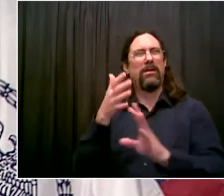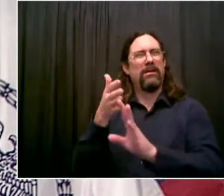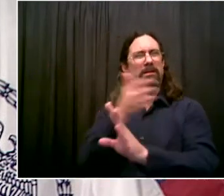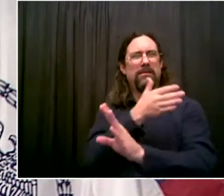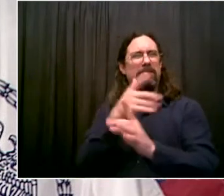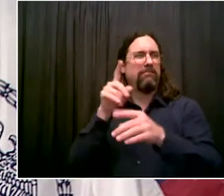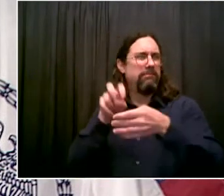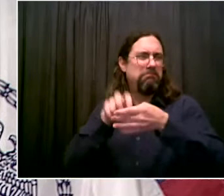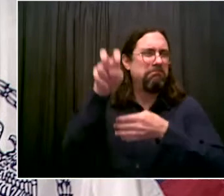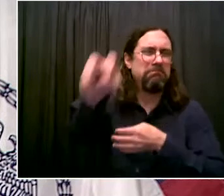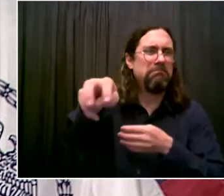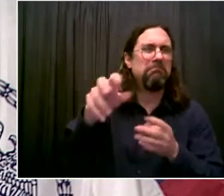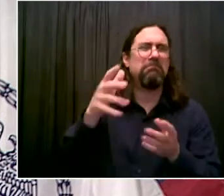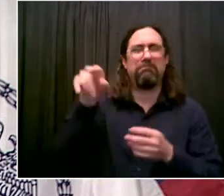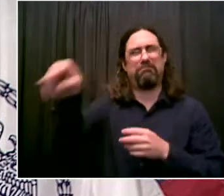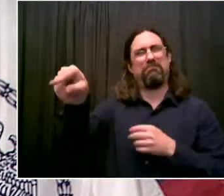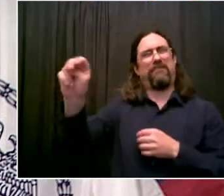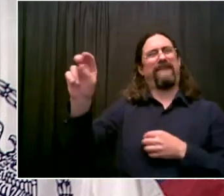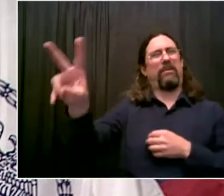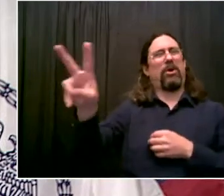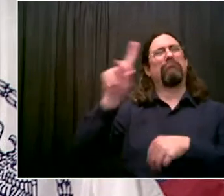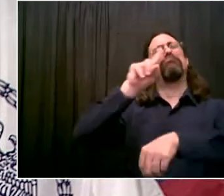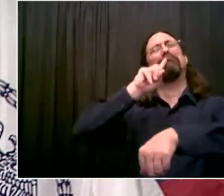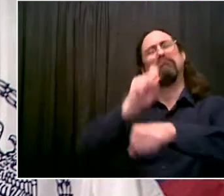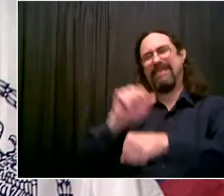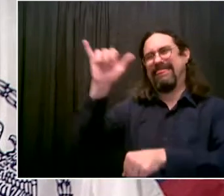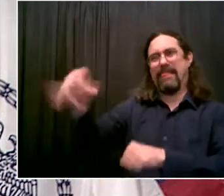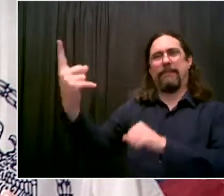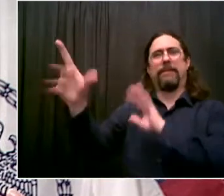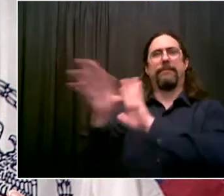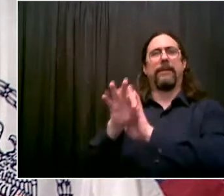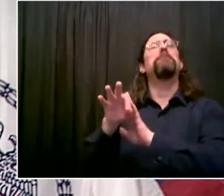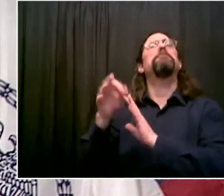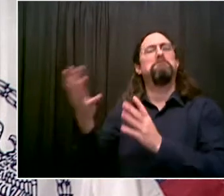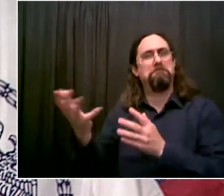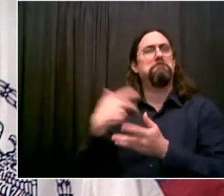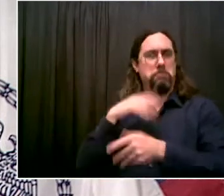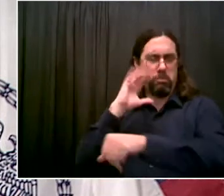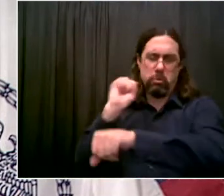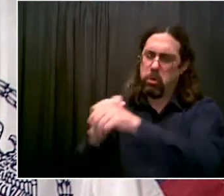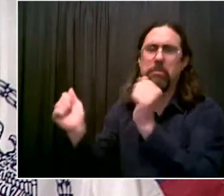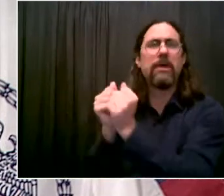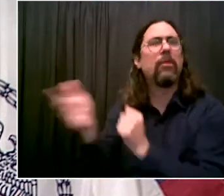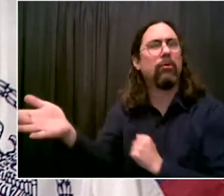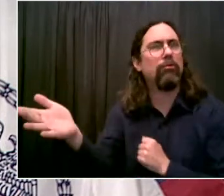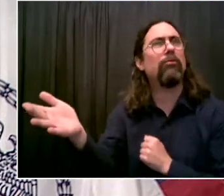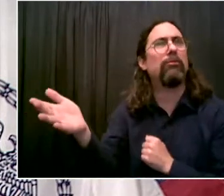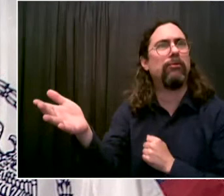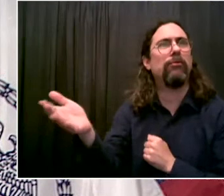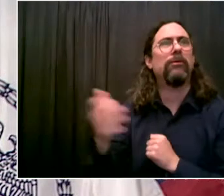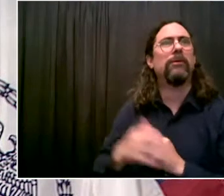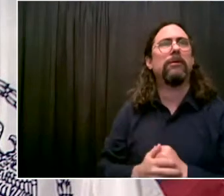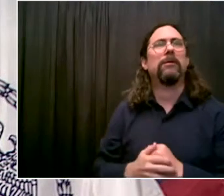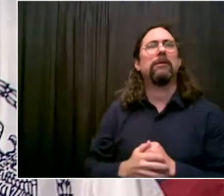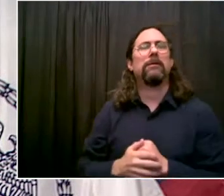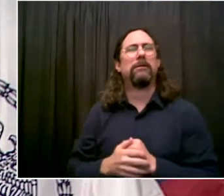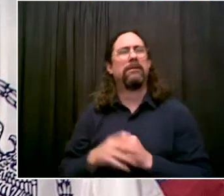STEAM FOR THIS RECOVERY. I CAN HAND OFF THIS OFFICE ON DECEMBER 31 HALF